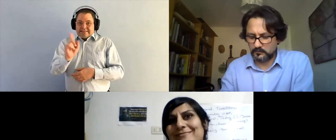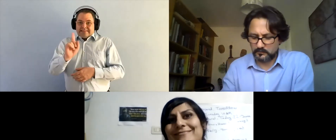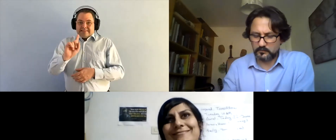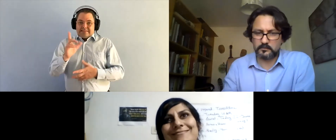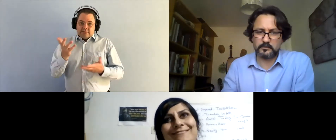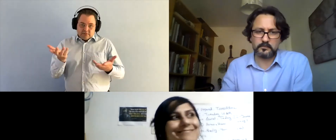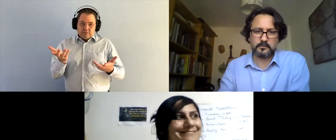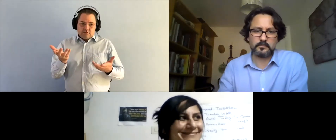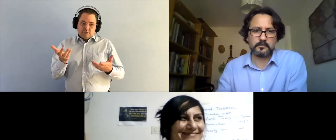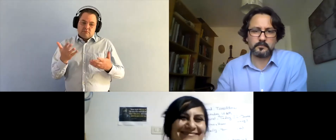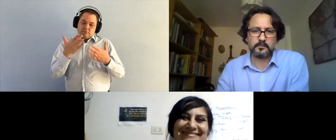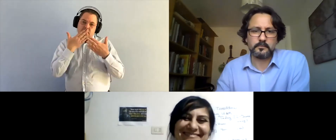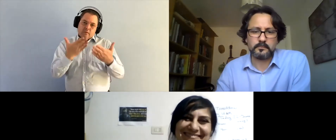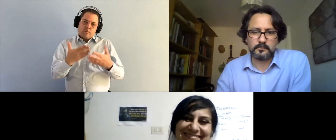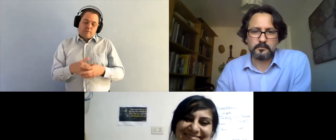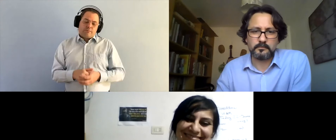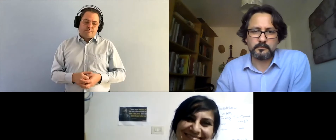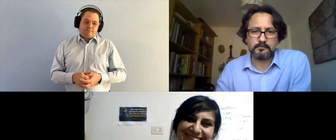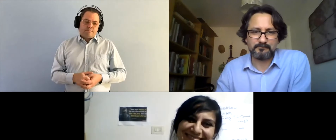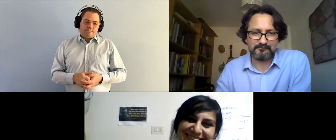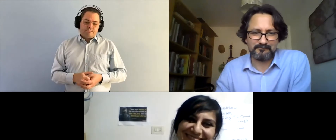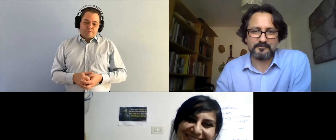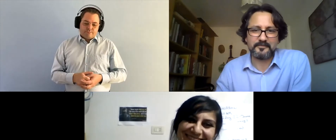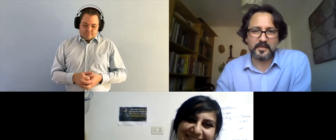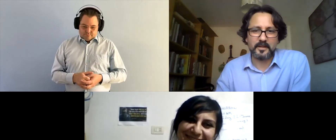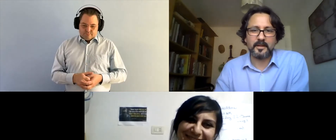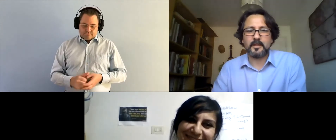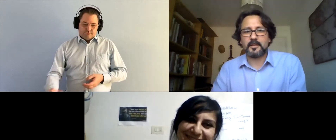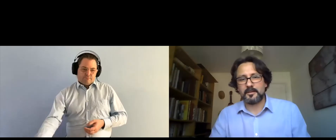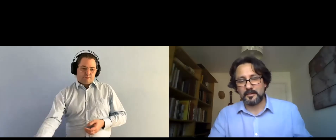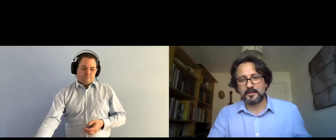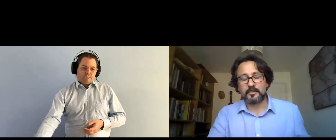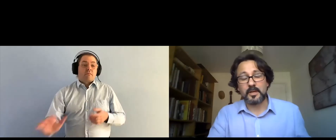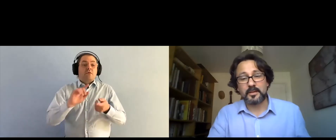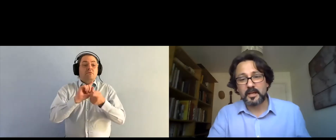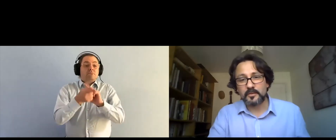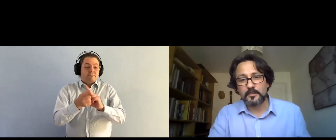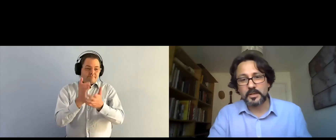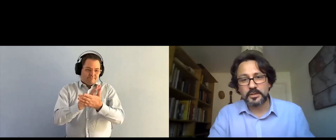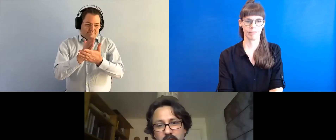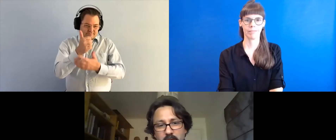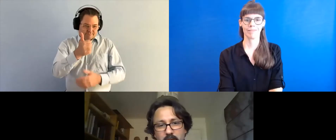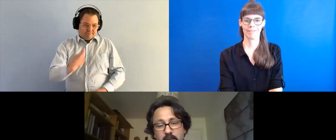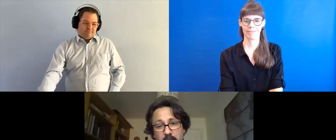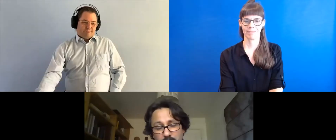to protect them against the dangers and to raise awareness in the camps where they are displaced. Thank you very much